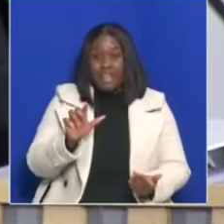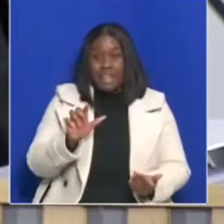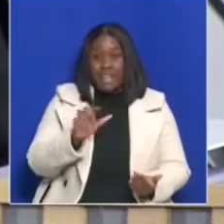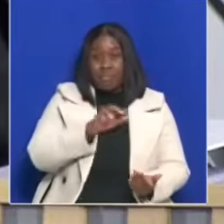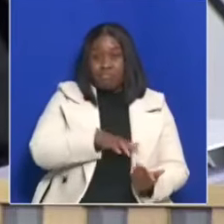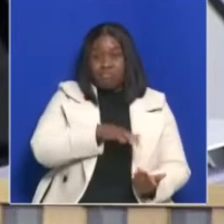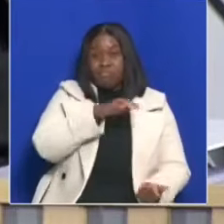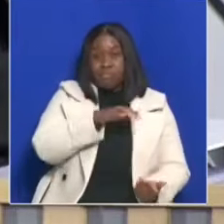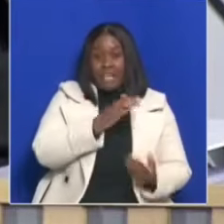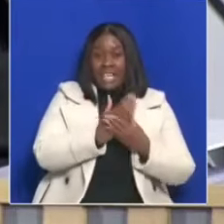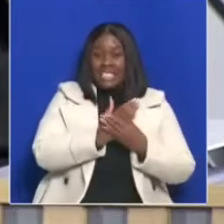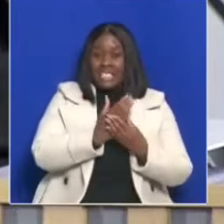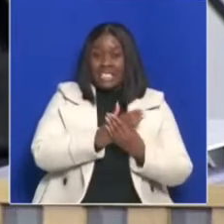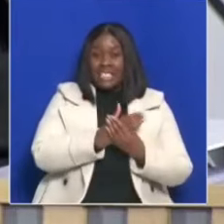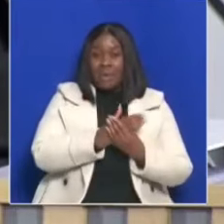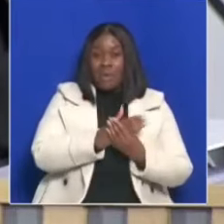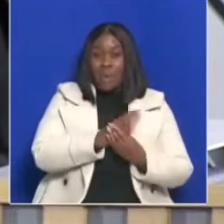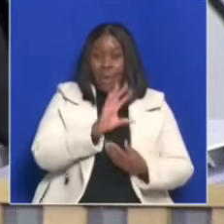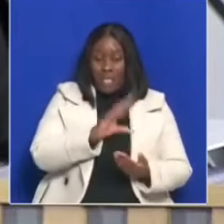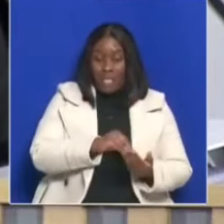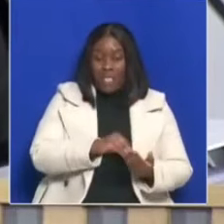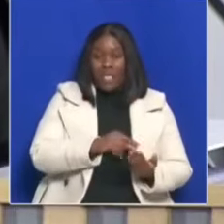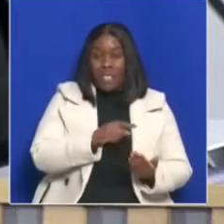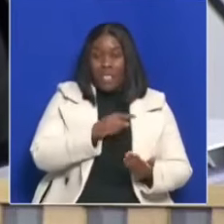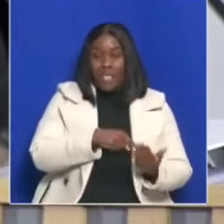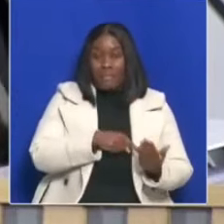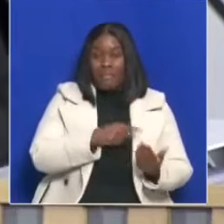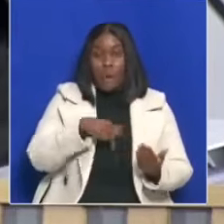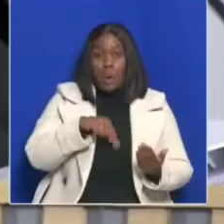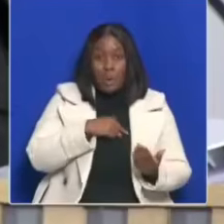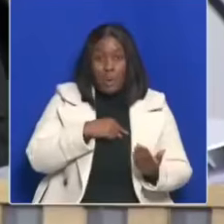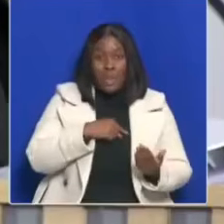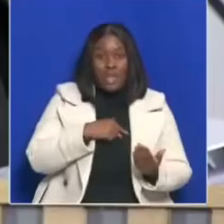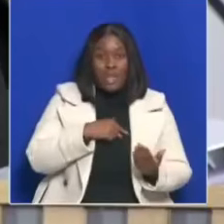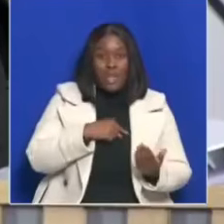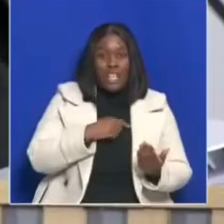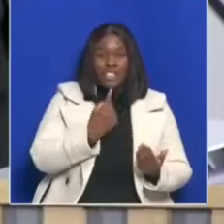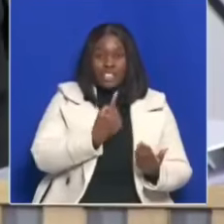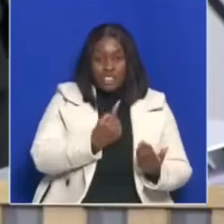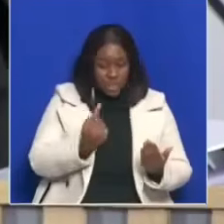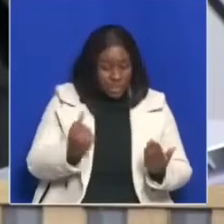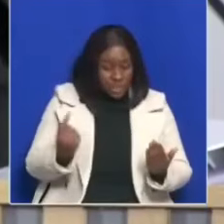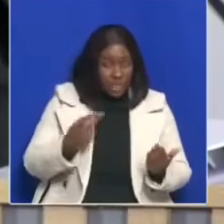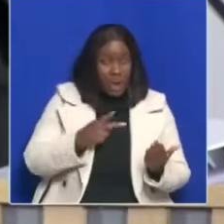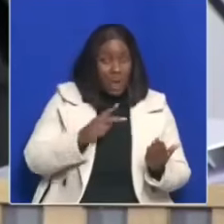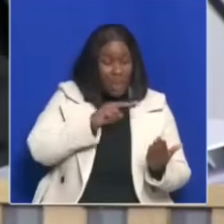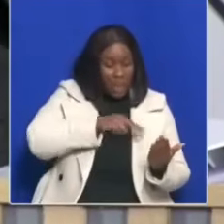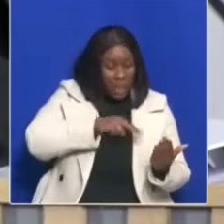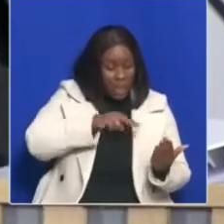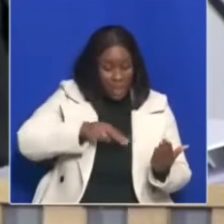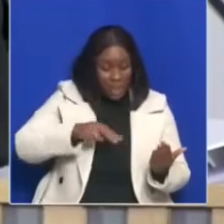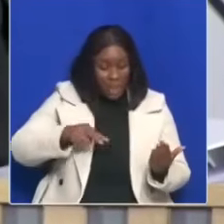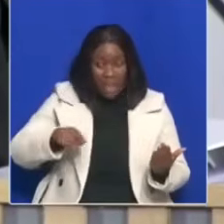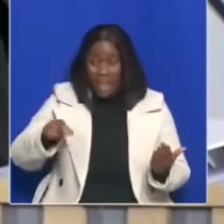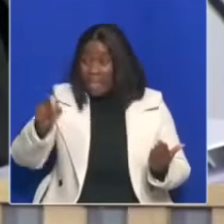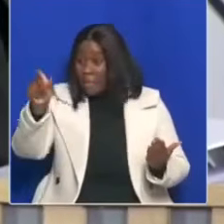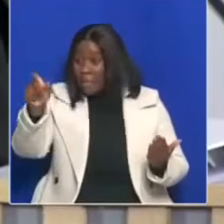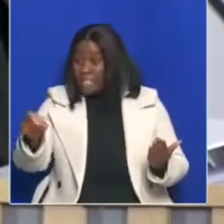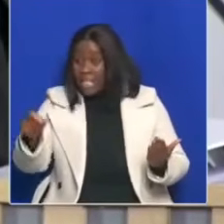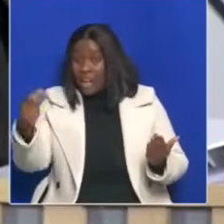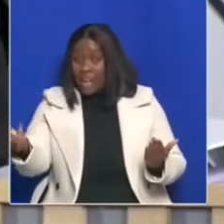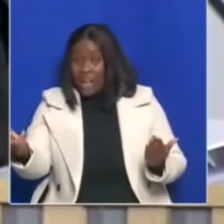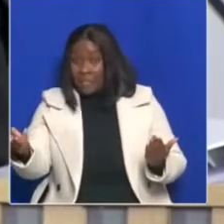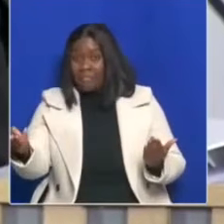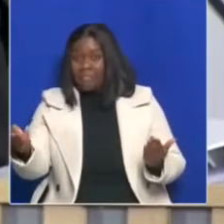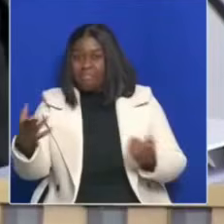the the dockets that we peruse cannot link uh cannot link the disease to the to the initial uh